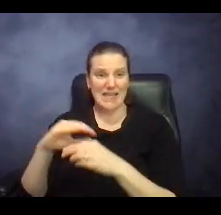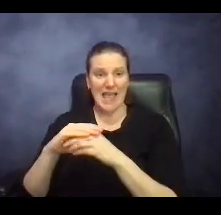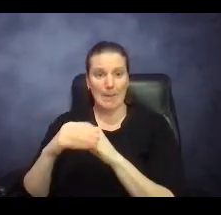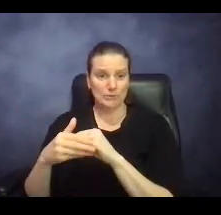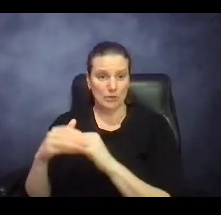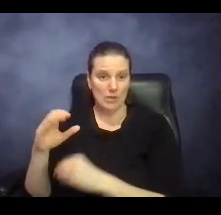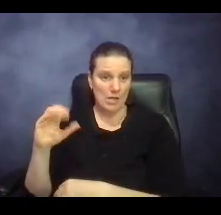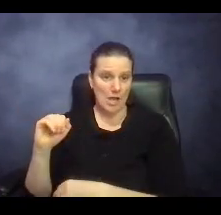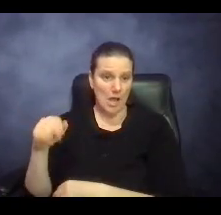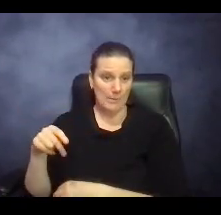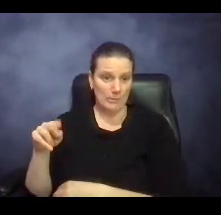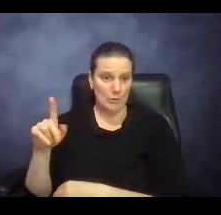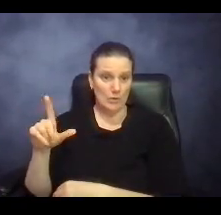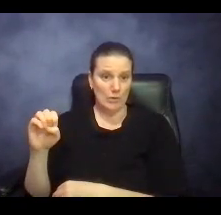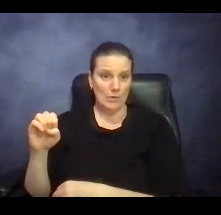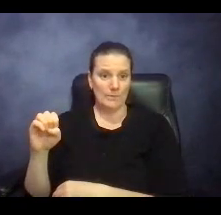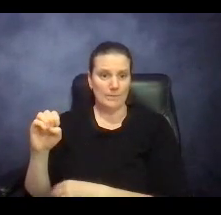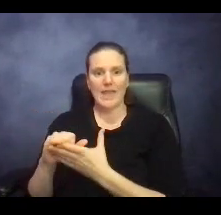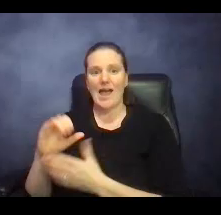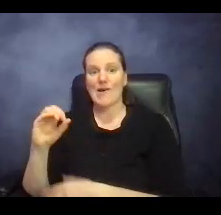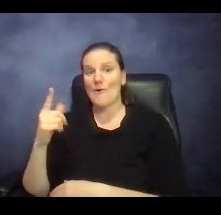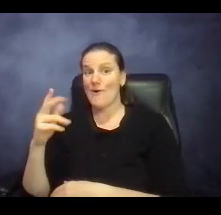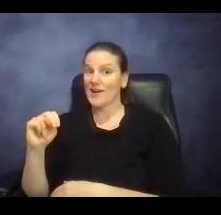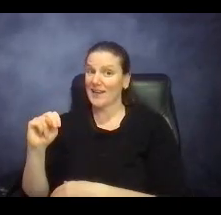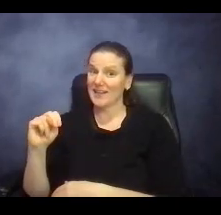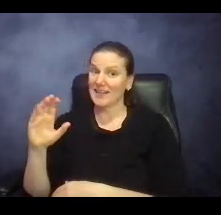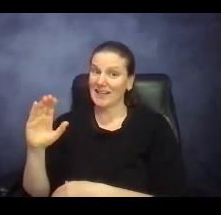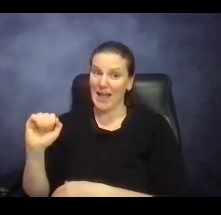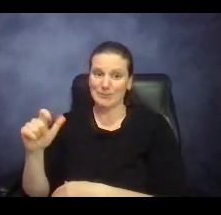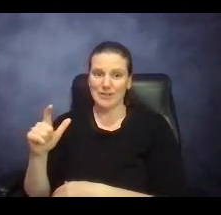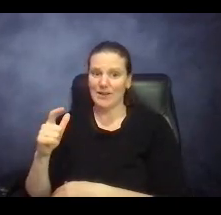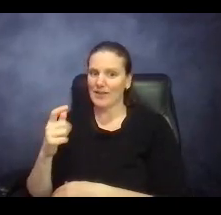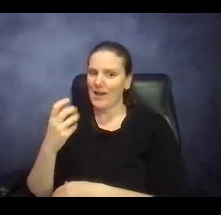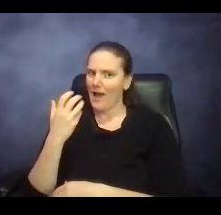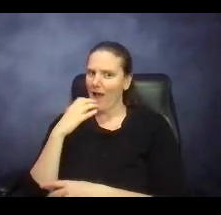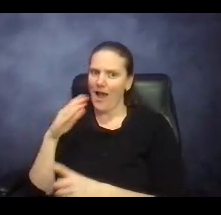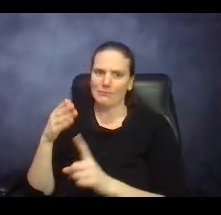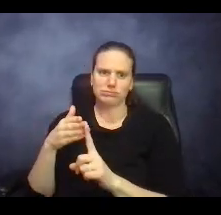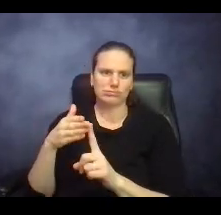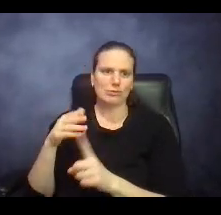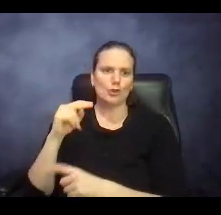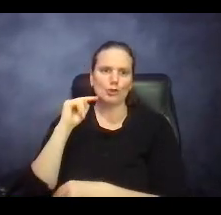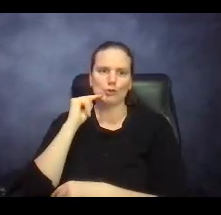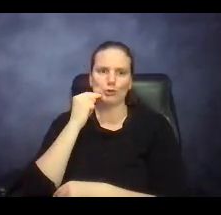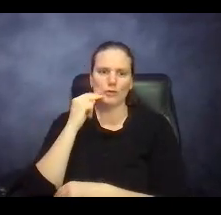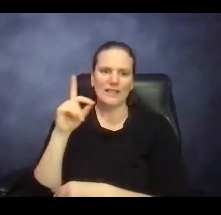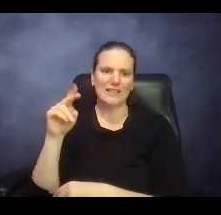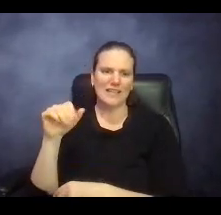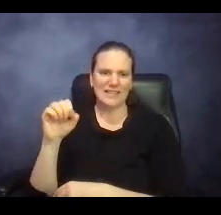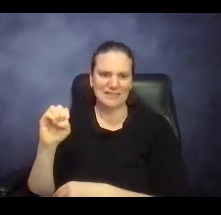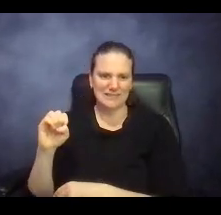organ organ capsules are hot right now, but they are nutrient dense. So you're not gonna get ex exactly the protein